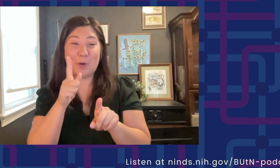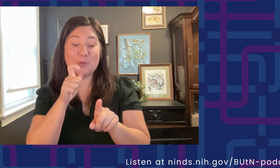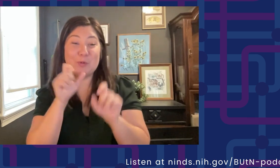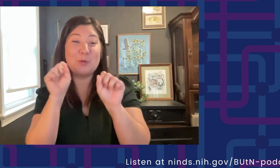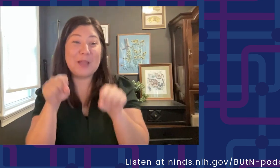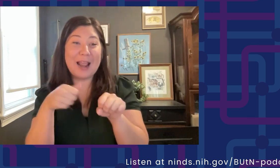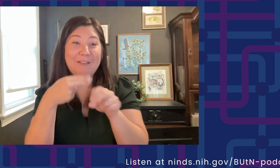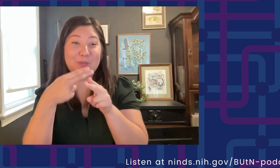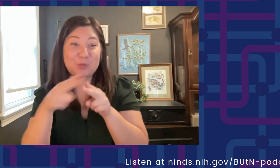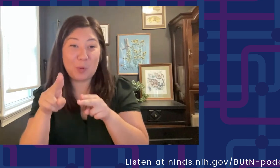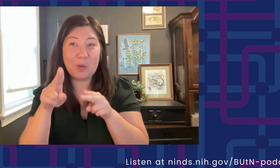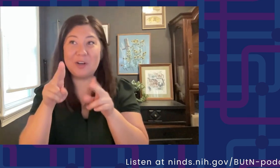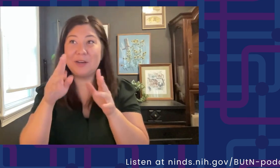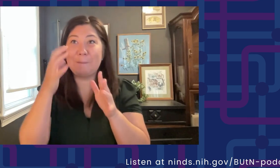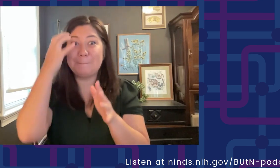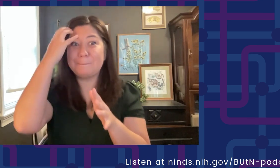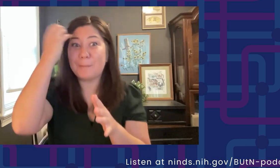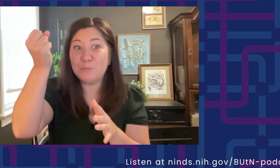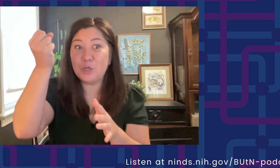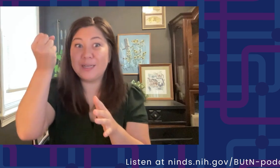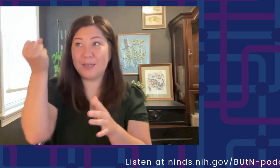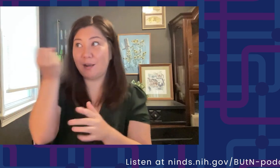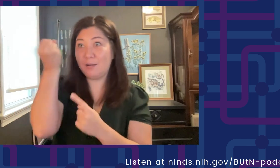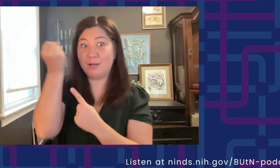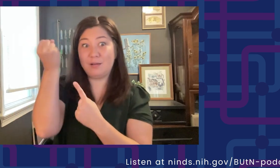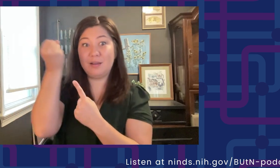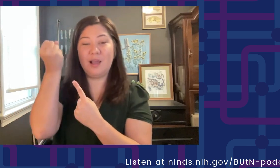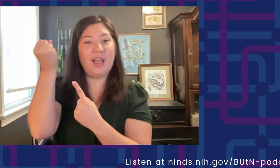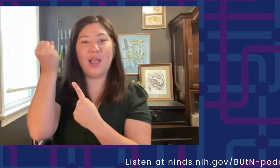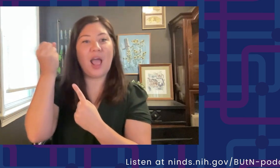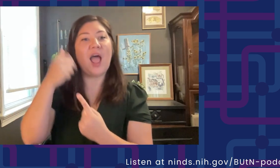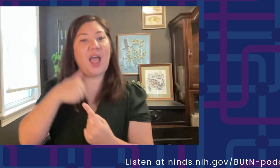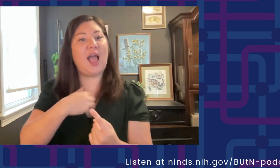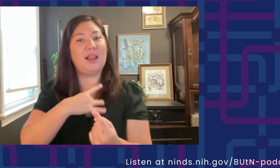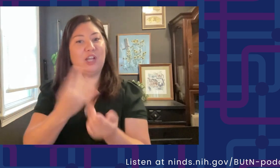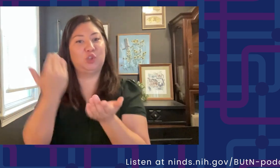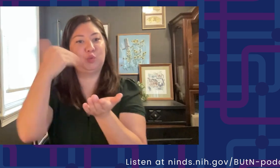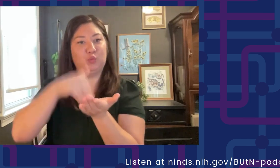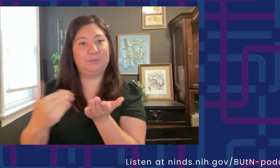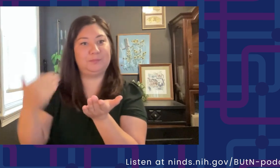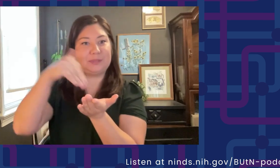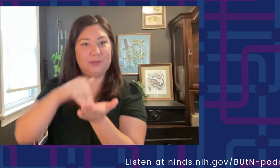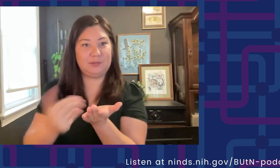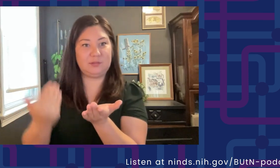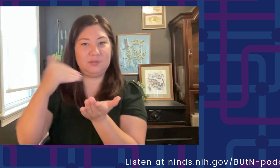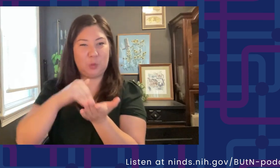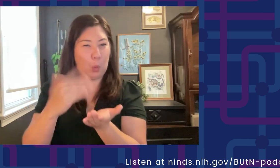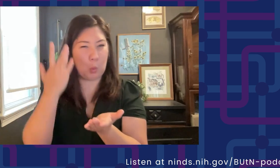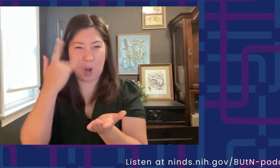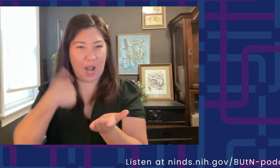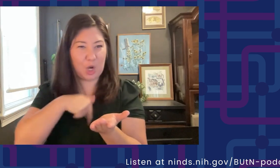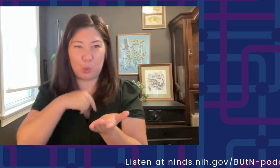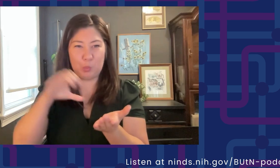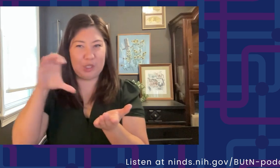And as someone who has a very short memory, short term memory, I like repetition.